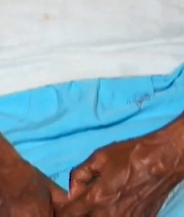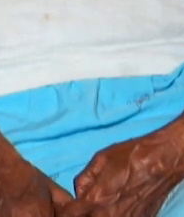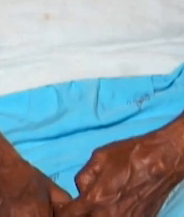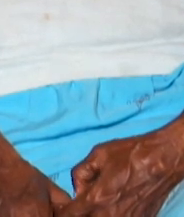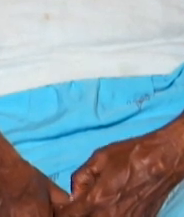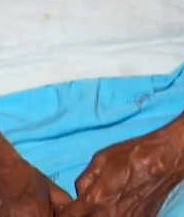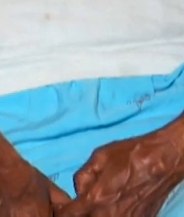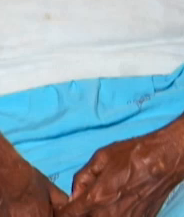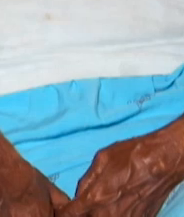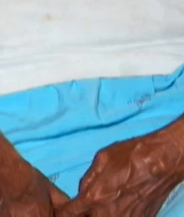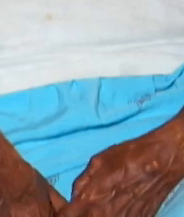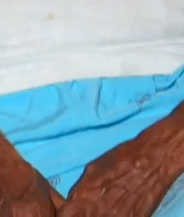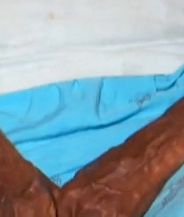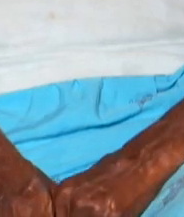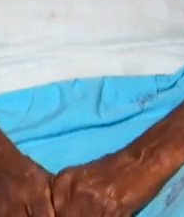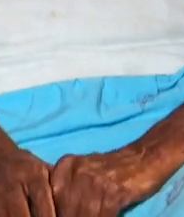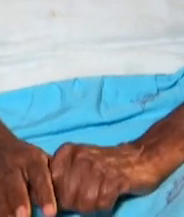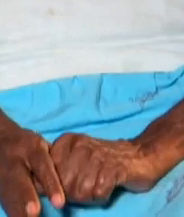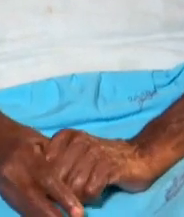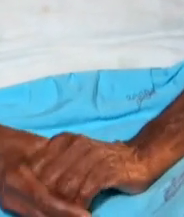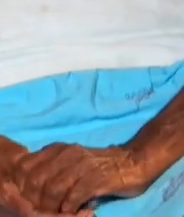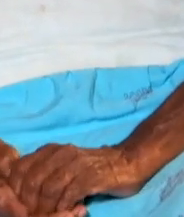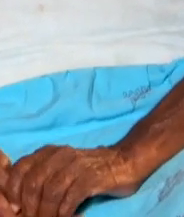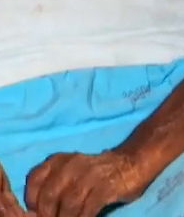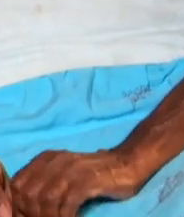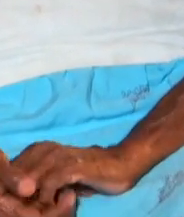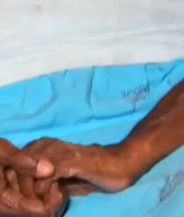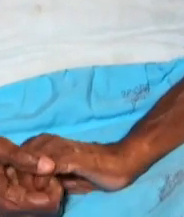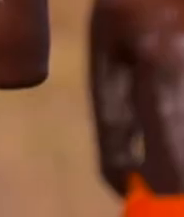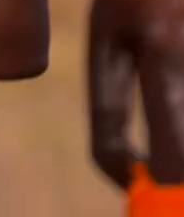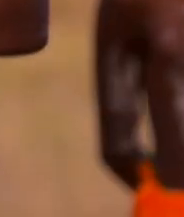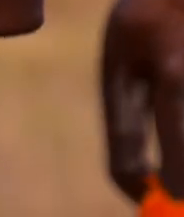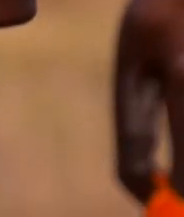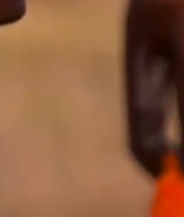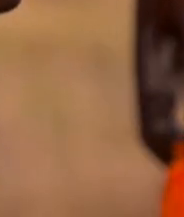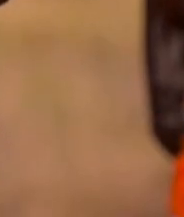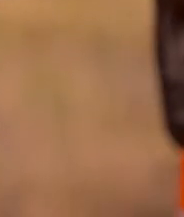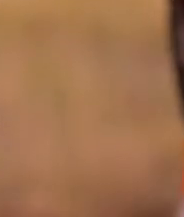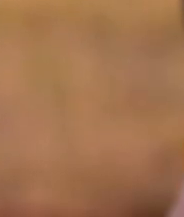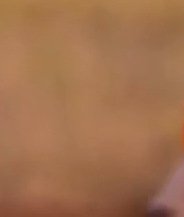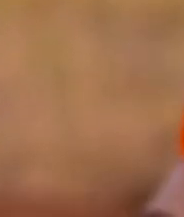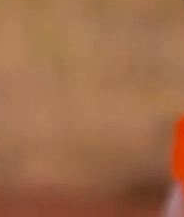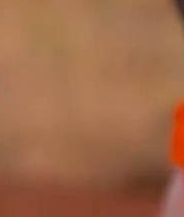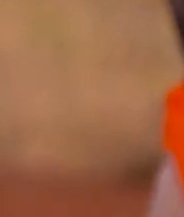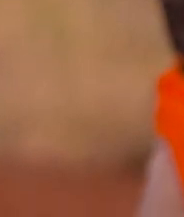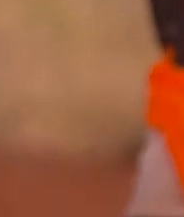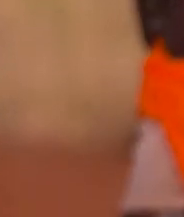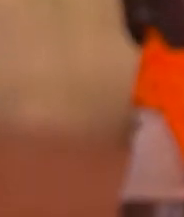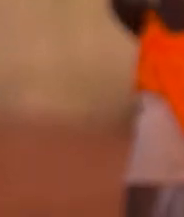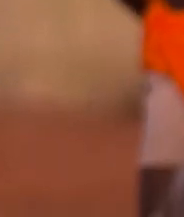That's what they told me. We gotta come back.